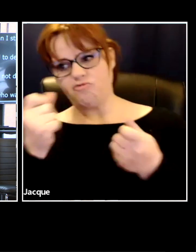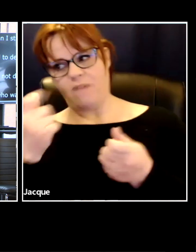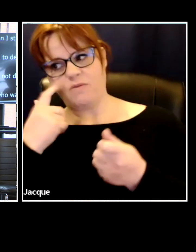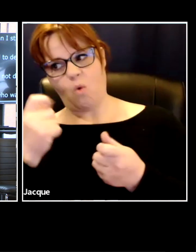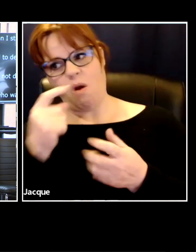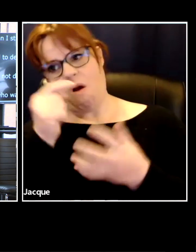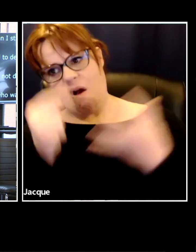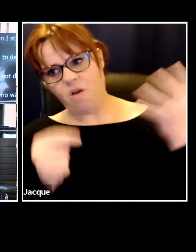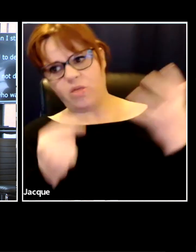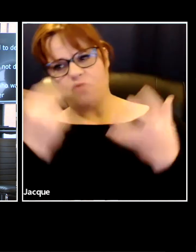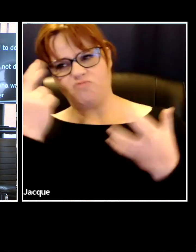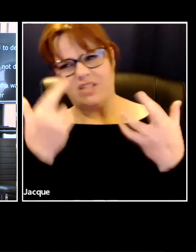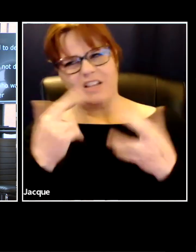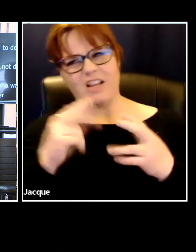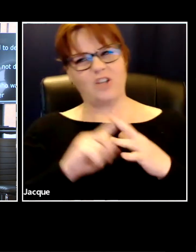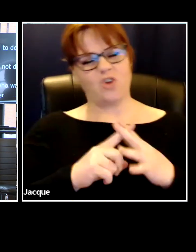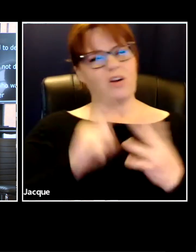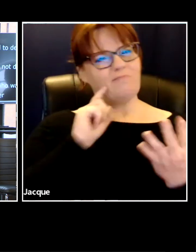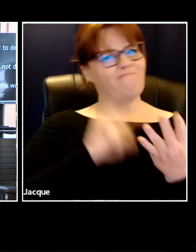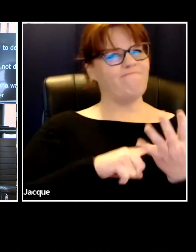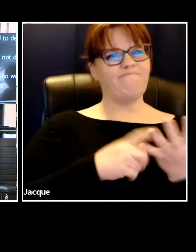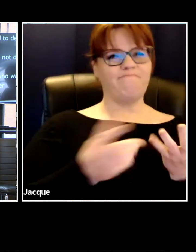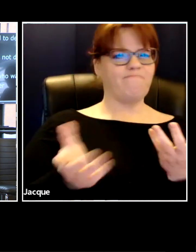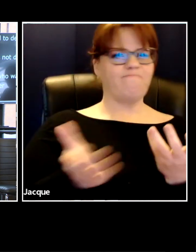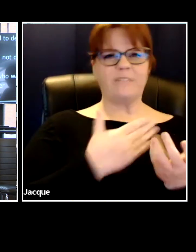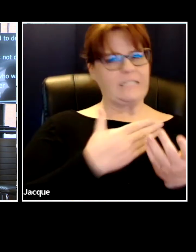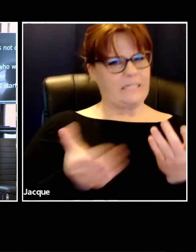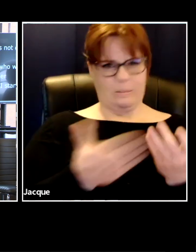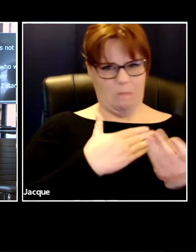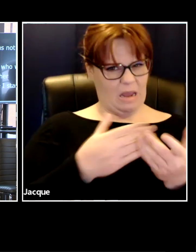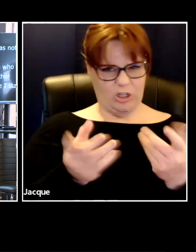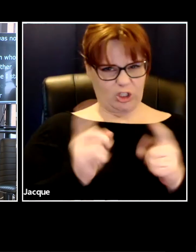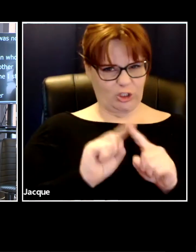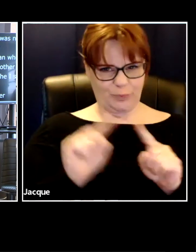started to see that it didn't really matter to make those distinctions. that if we started to